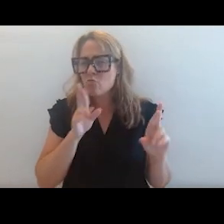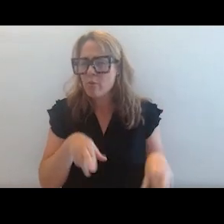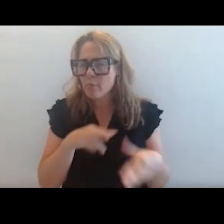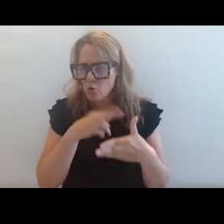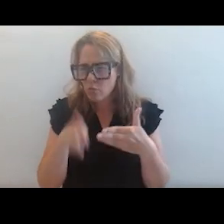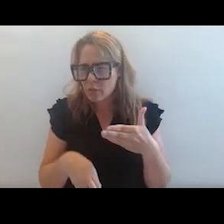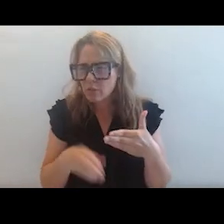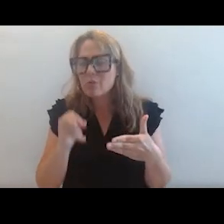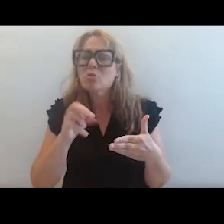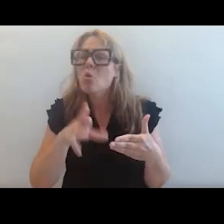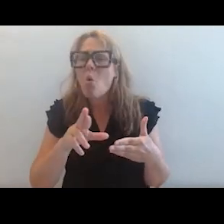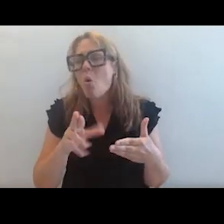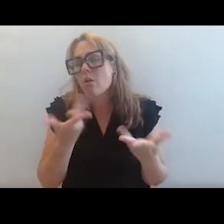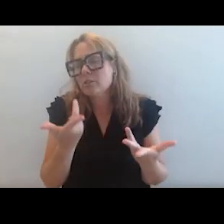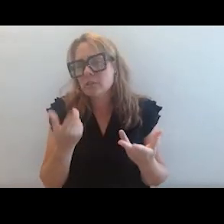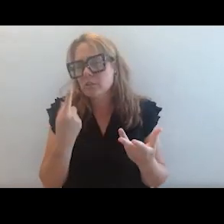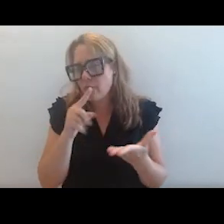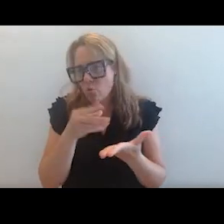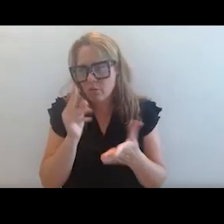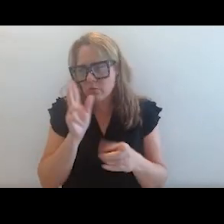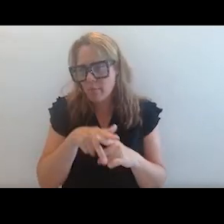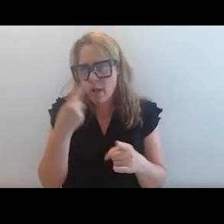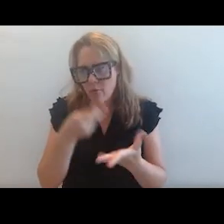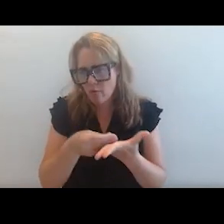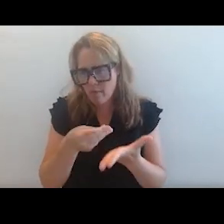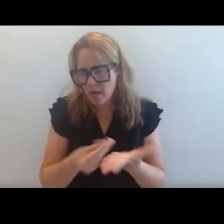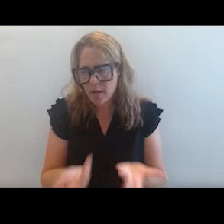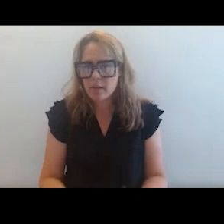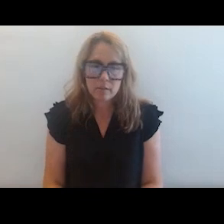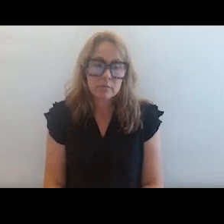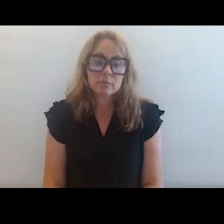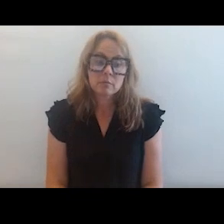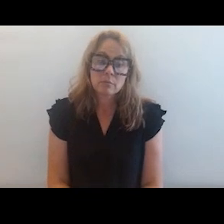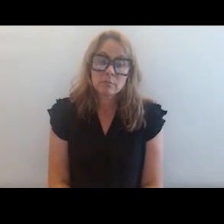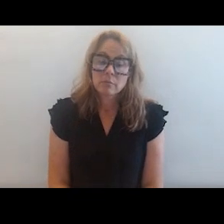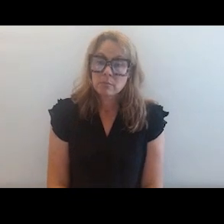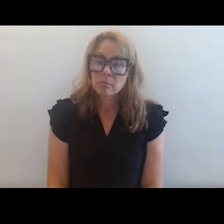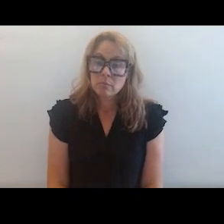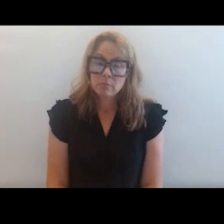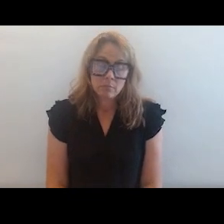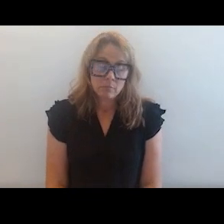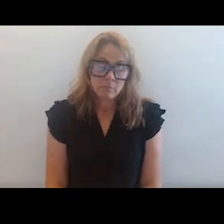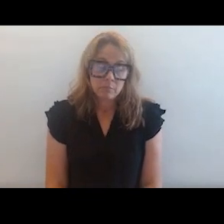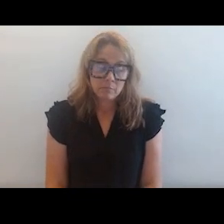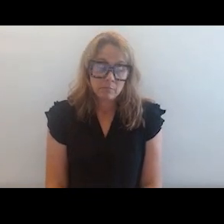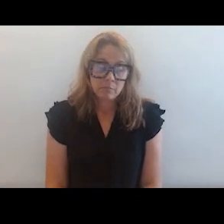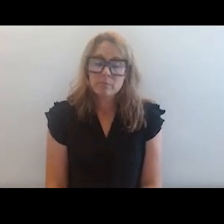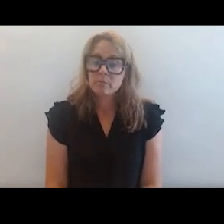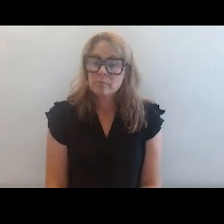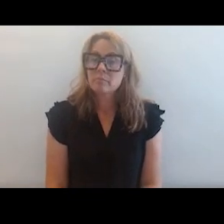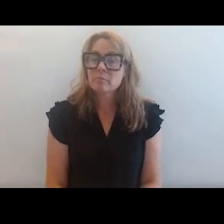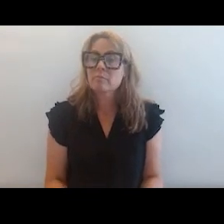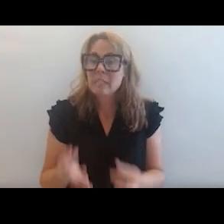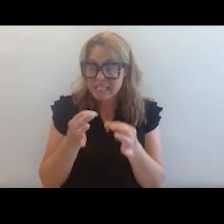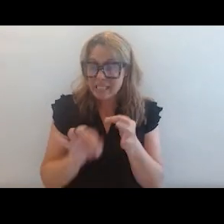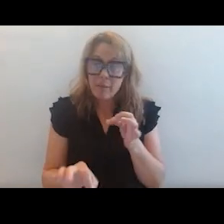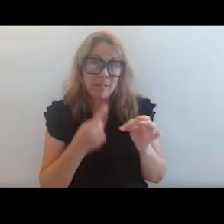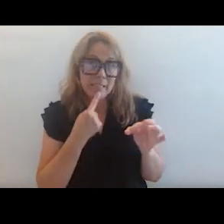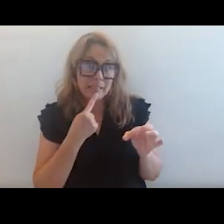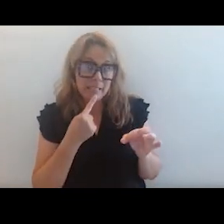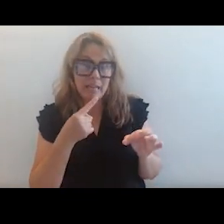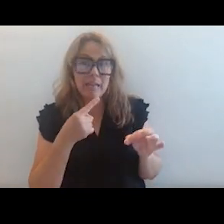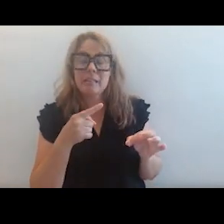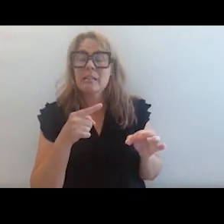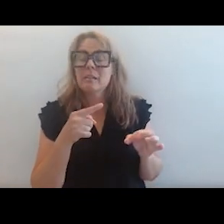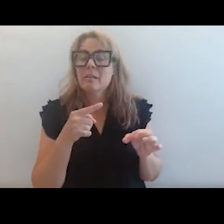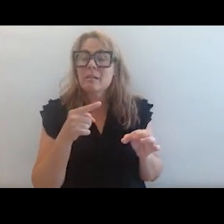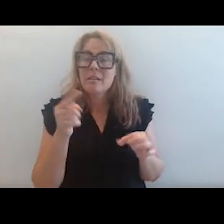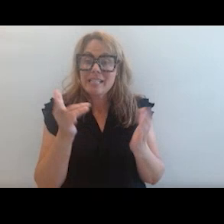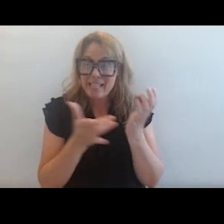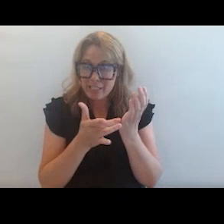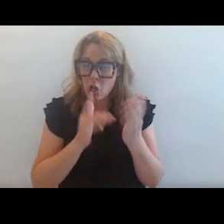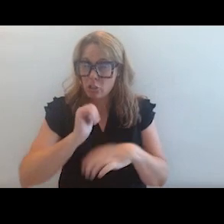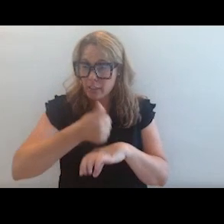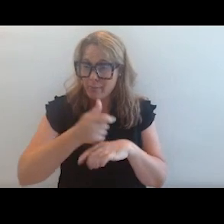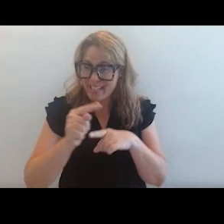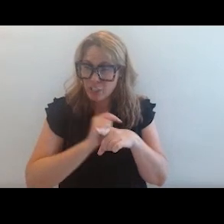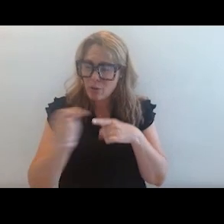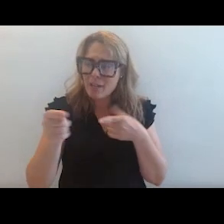you need to report results or justify funding. [Rachel] Simply put, technology-based training